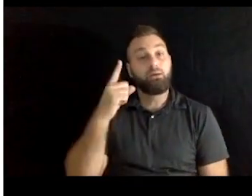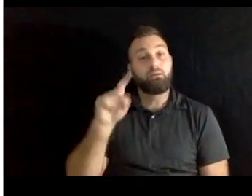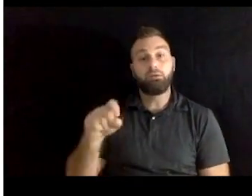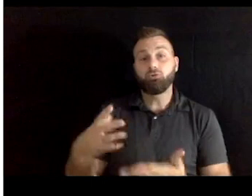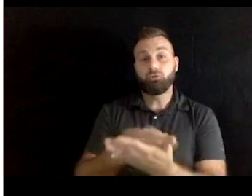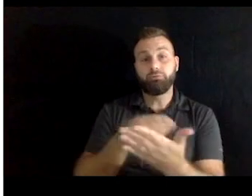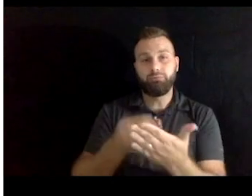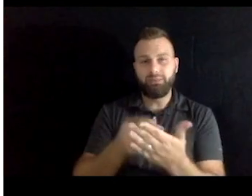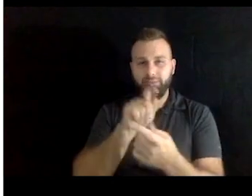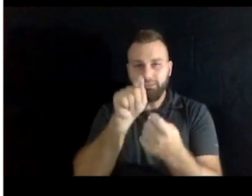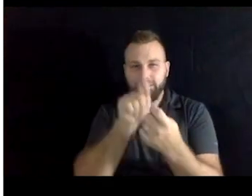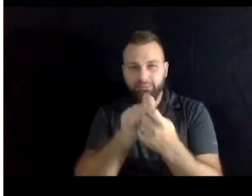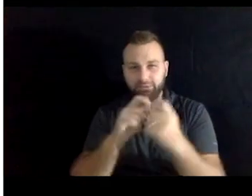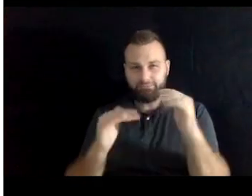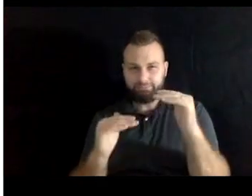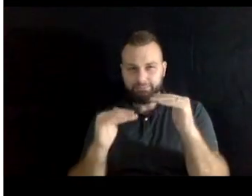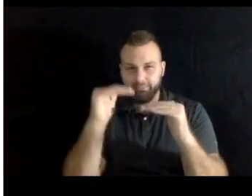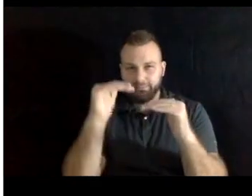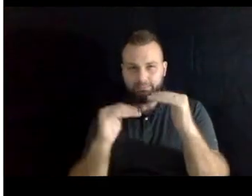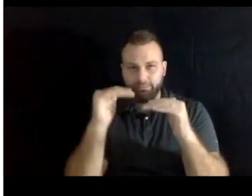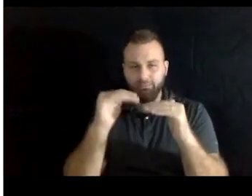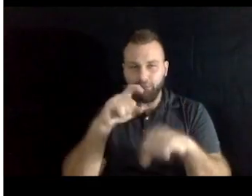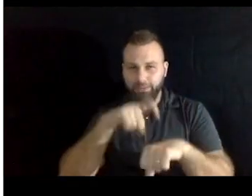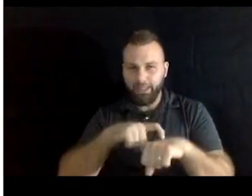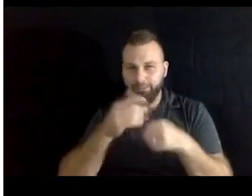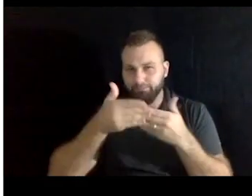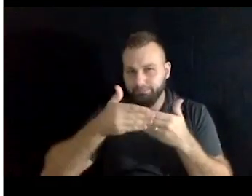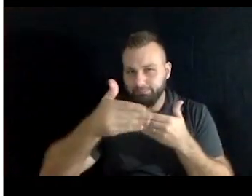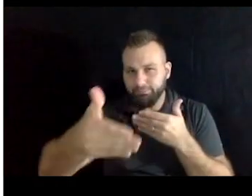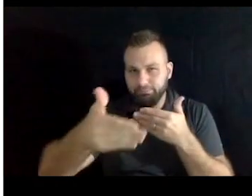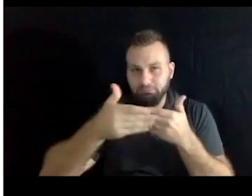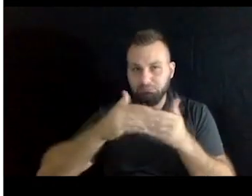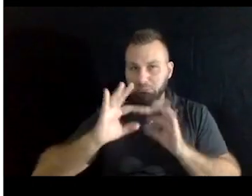Over certain thresholds for certain periods of time to be able to begin